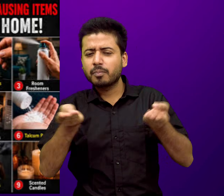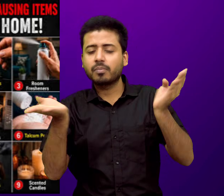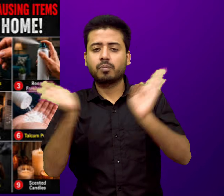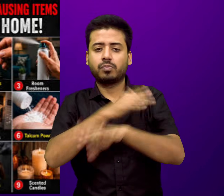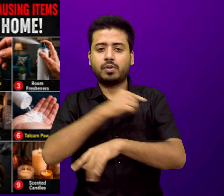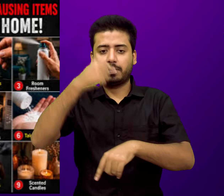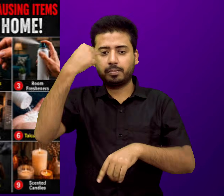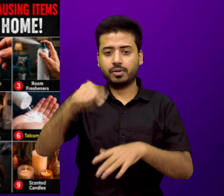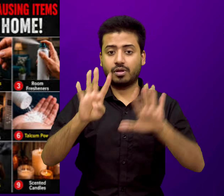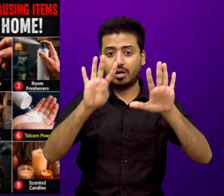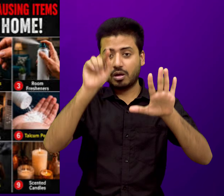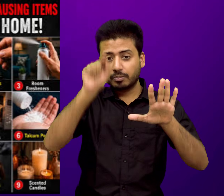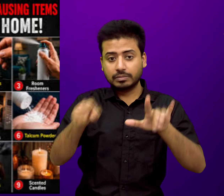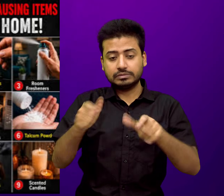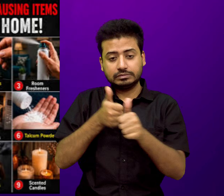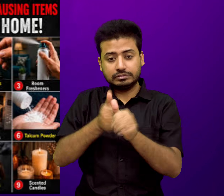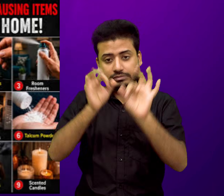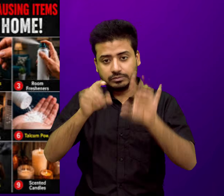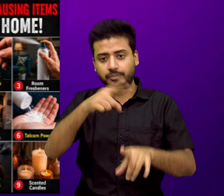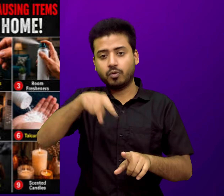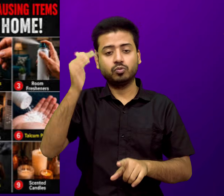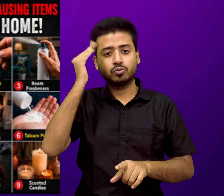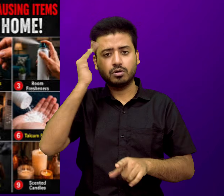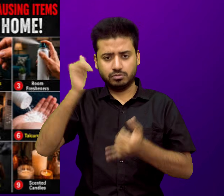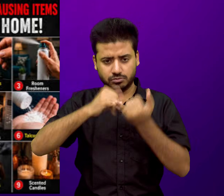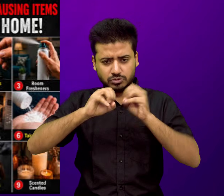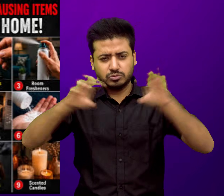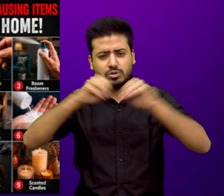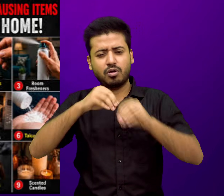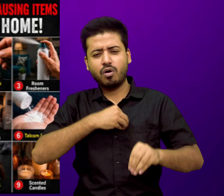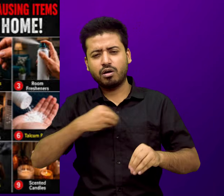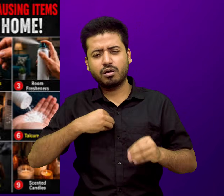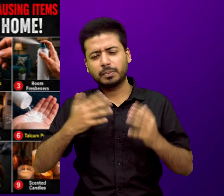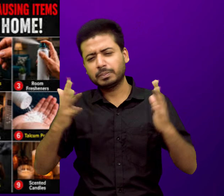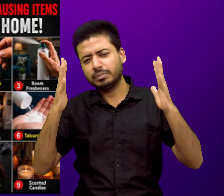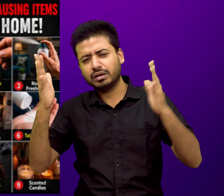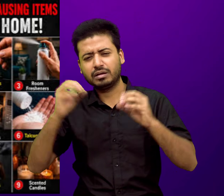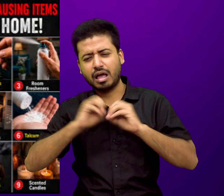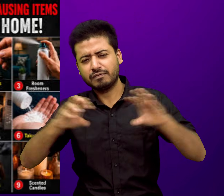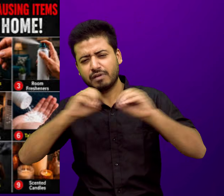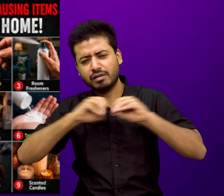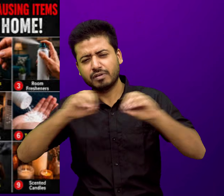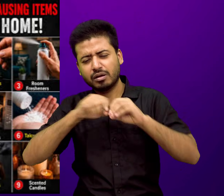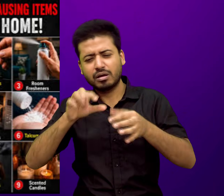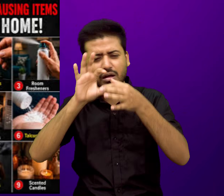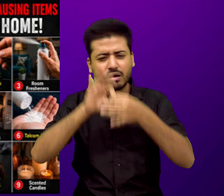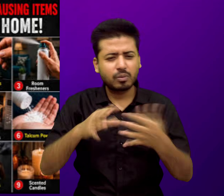can contaminate the commercial talc supply. Mosquito coils, non-stick pans, and room sprays